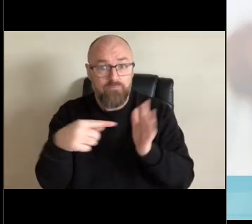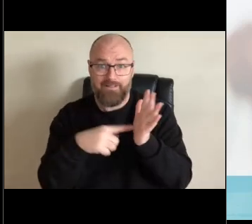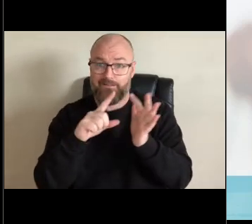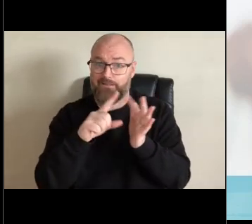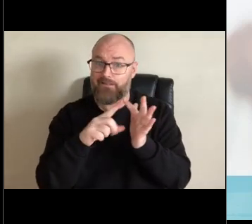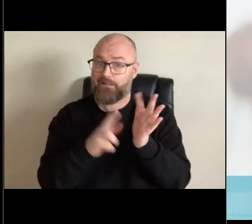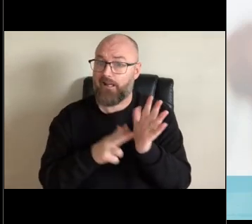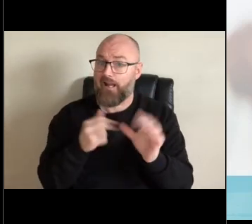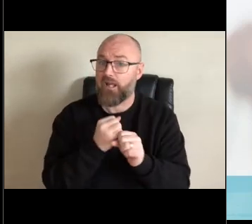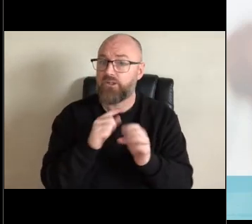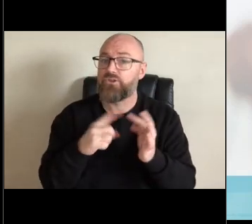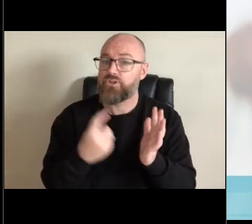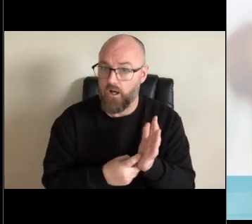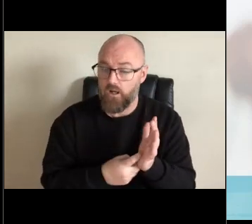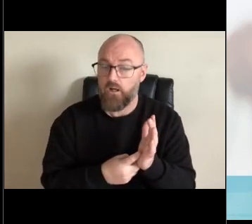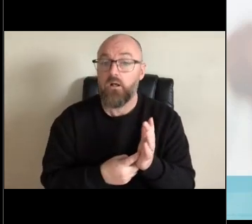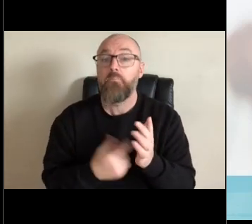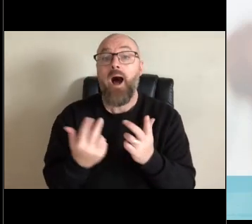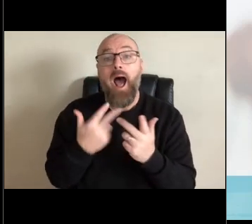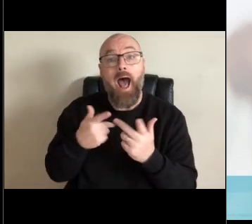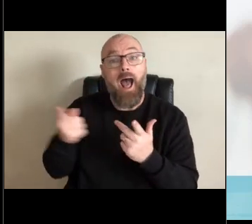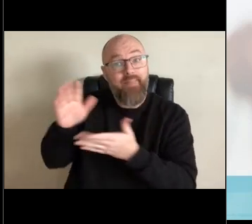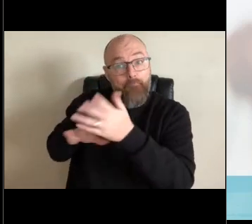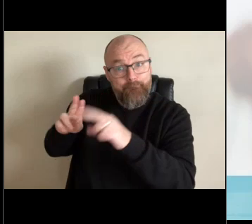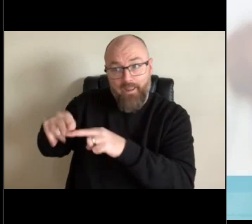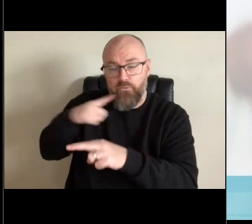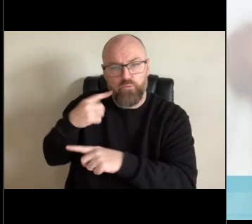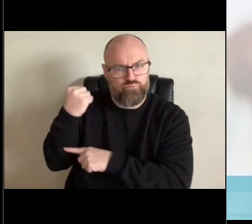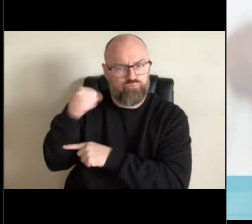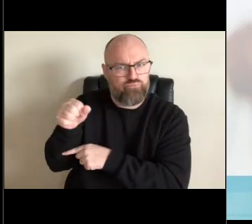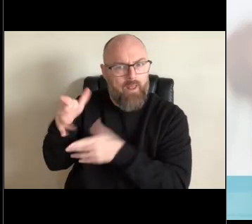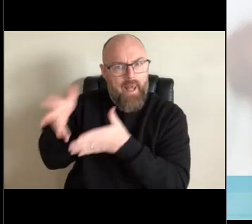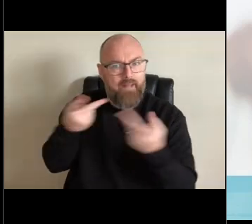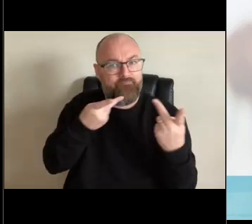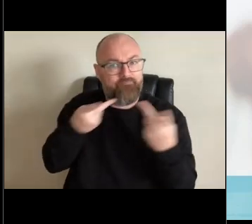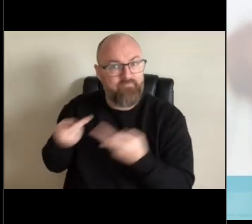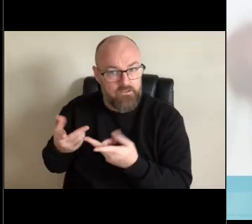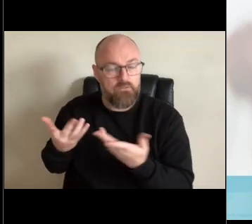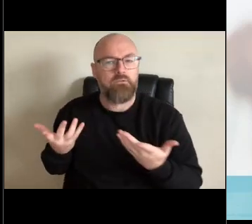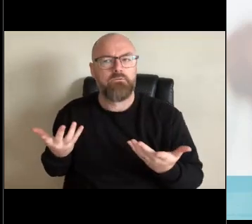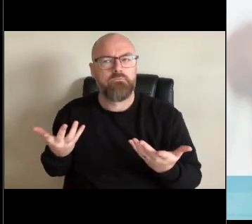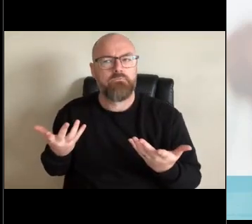by the other parent which has ultimately after a period of time led to the child voicing they do